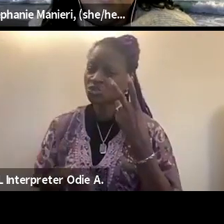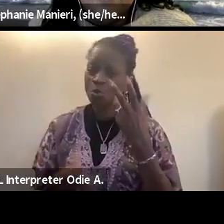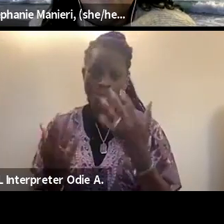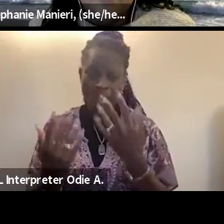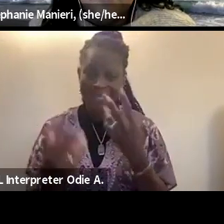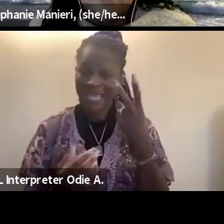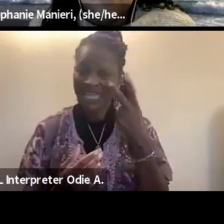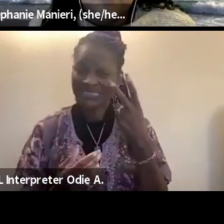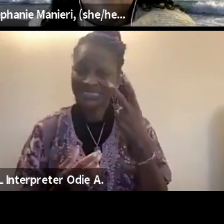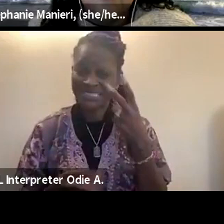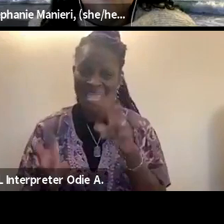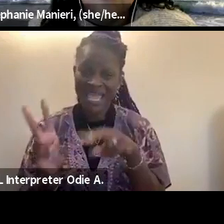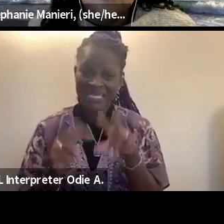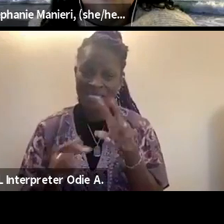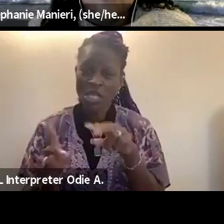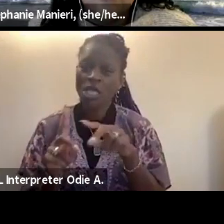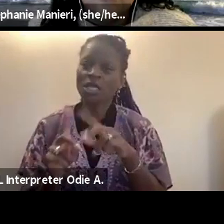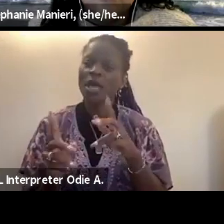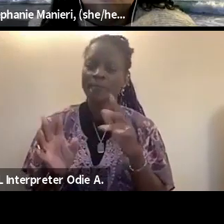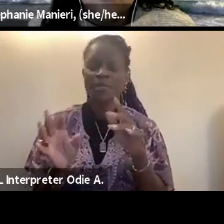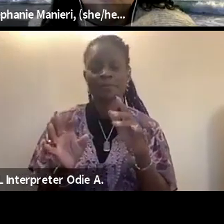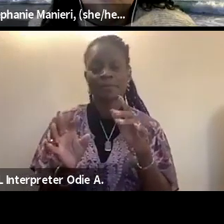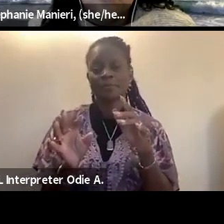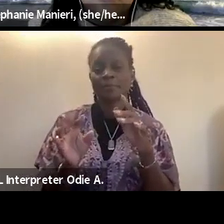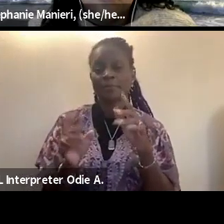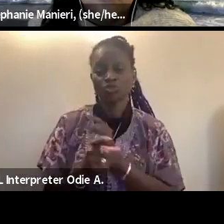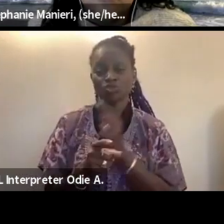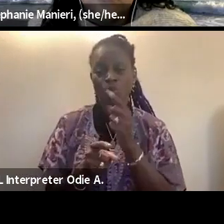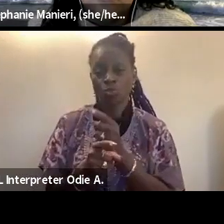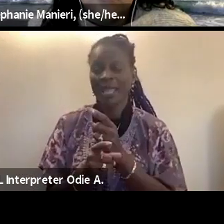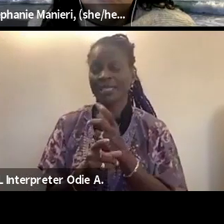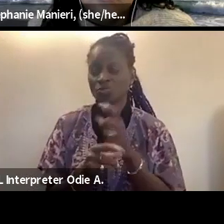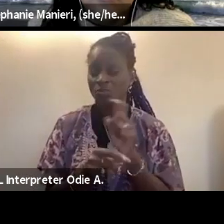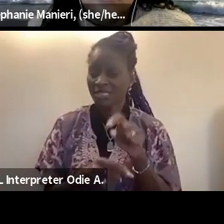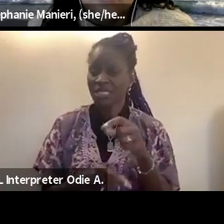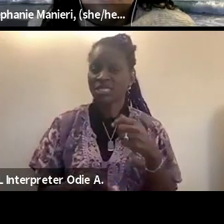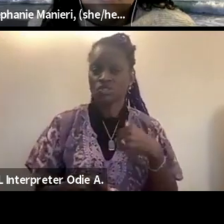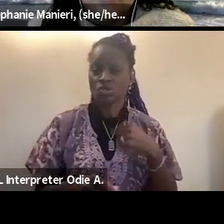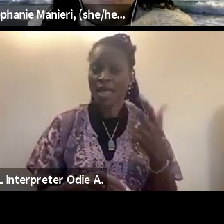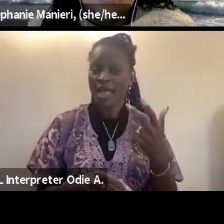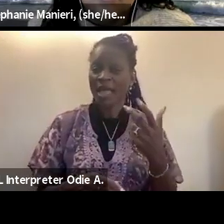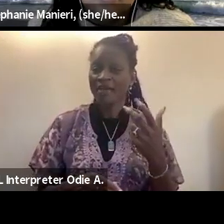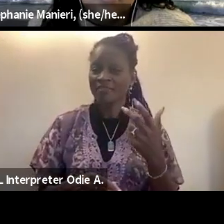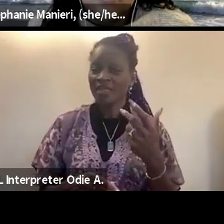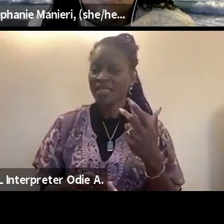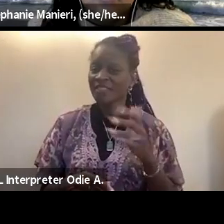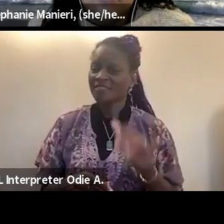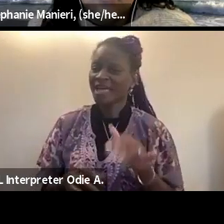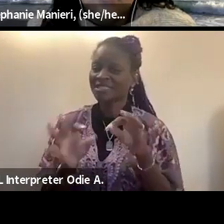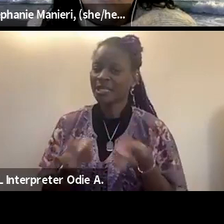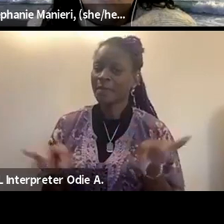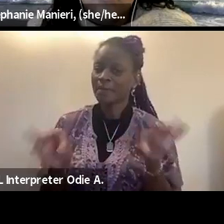But I agree it's a very important group to get back to me. I don't know, Doctor Chennai, if you wanted to add anything at all.